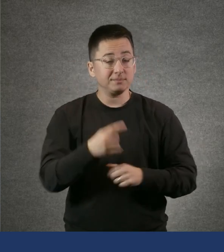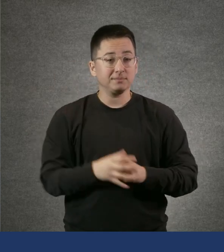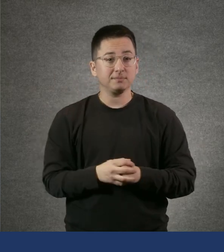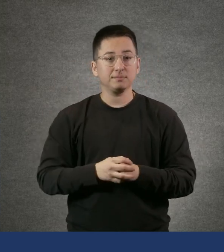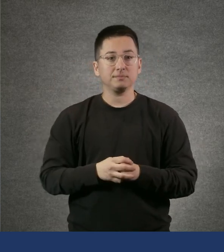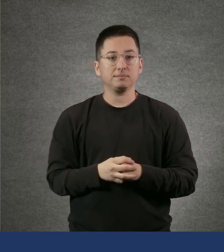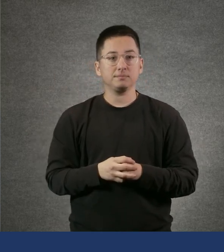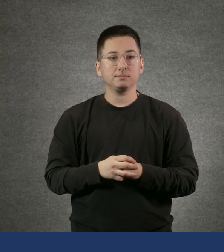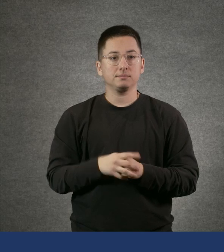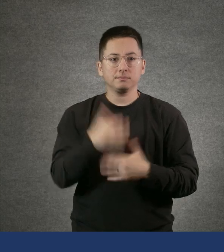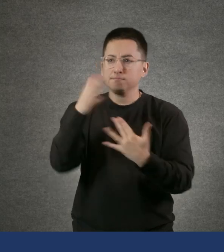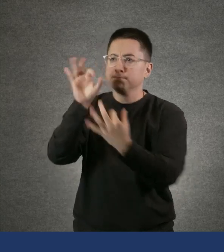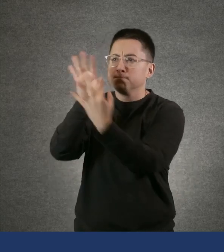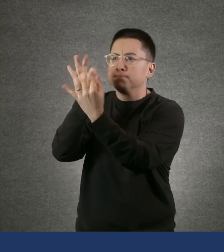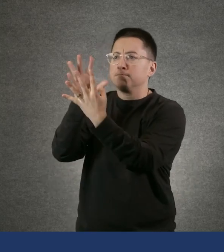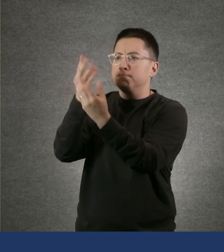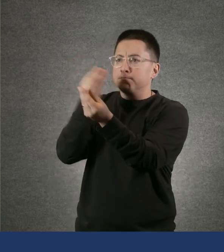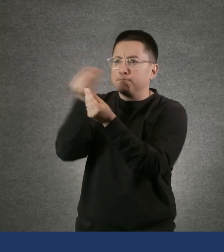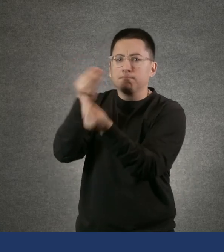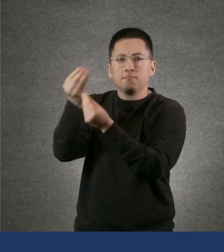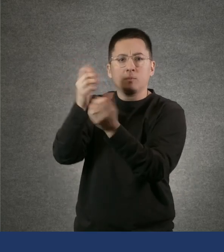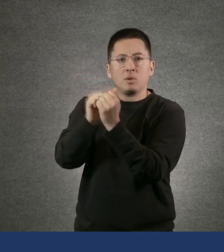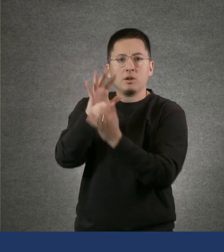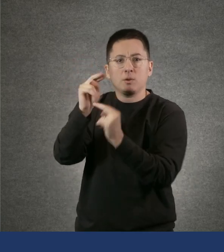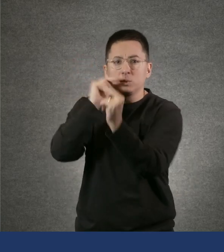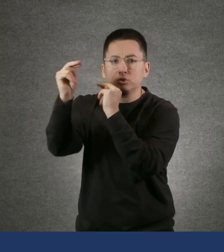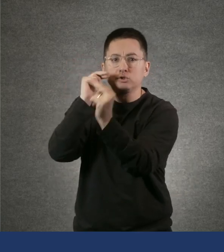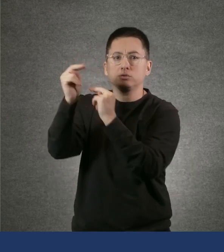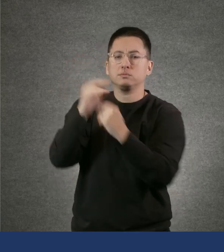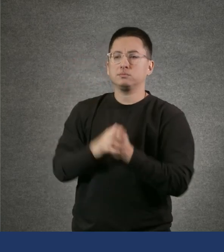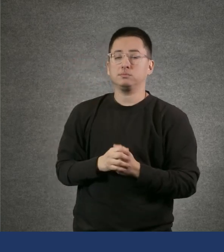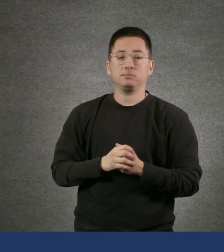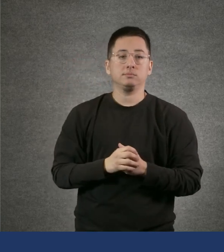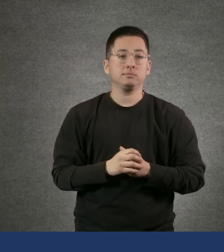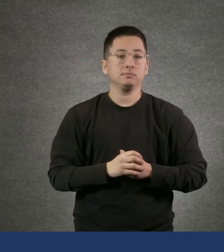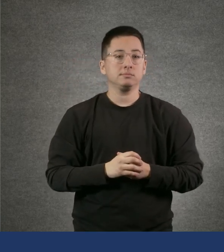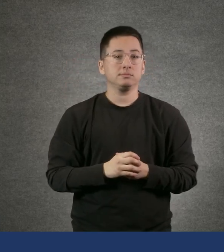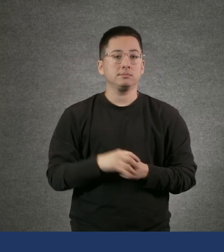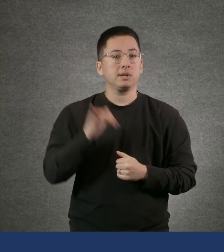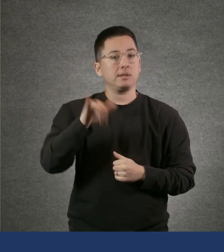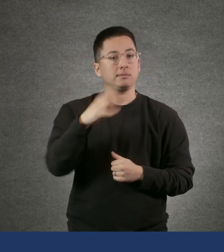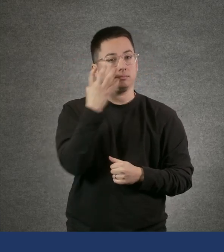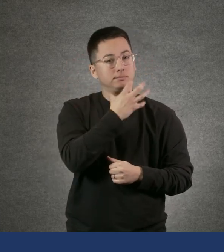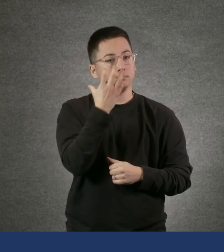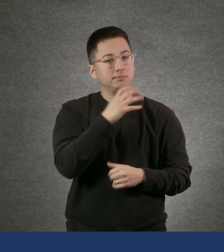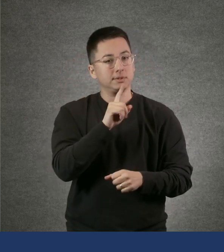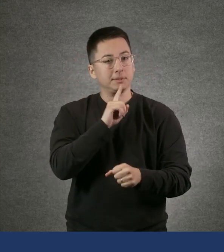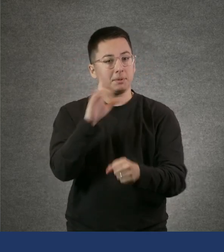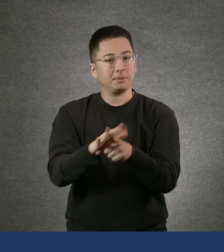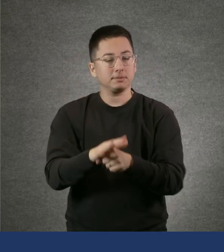you were on the phone putting your input into what